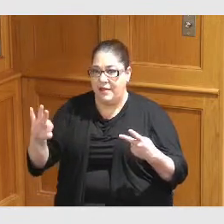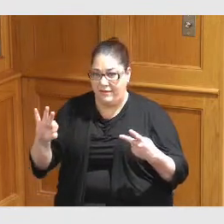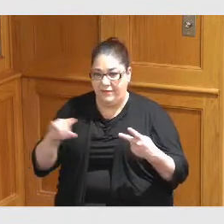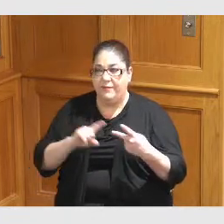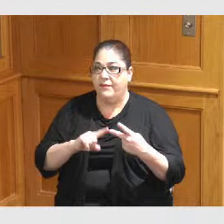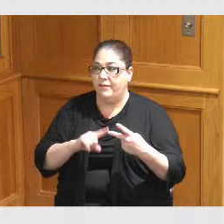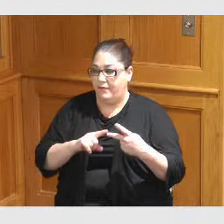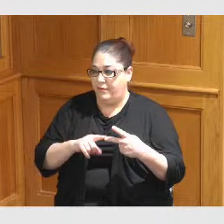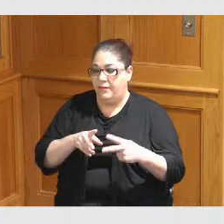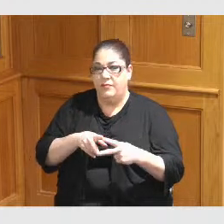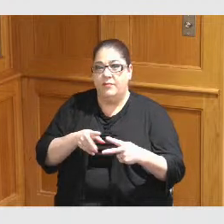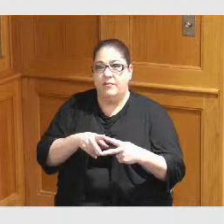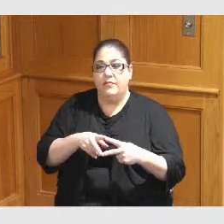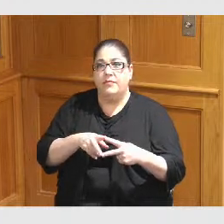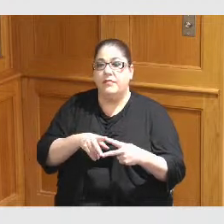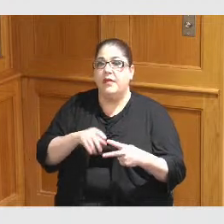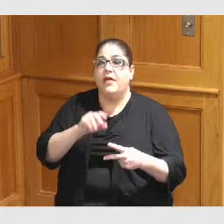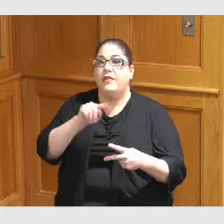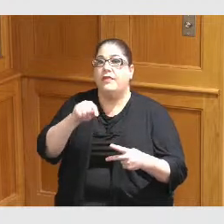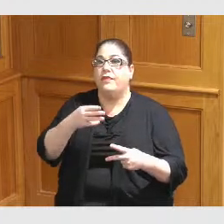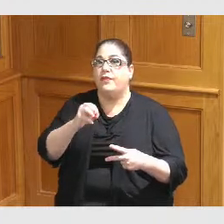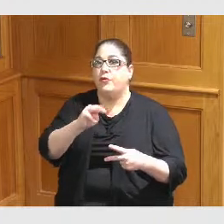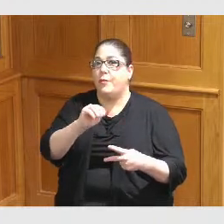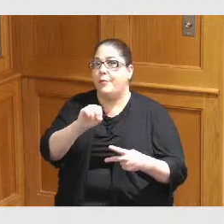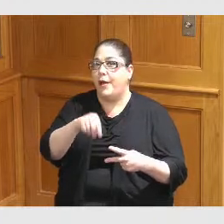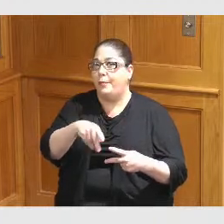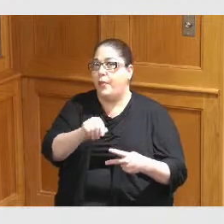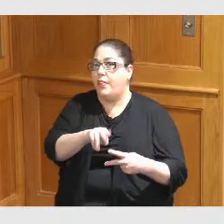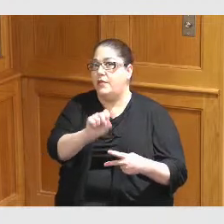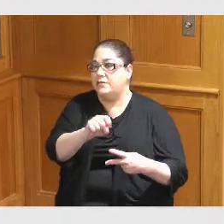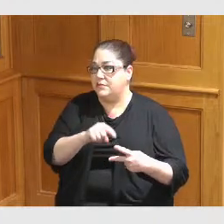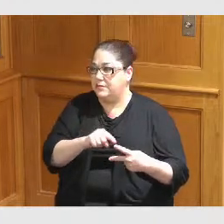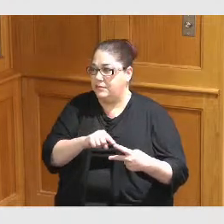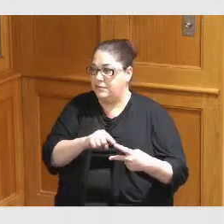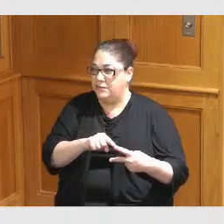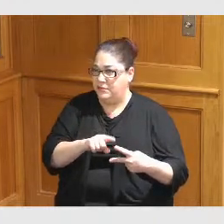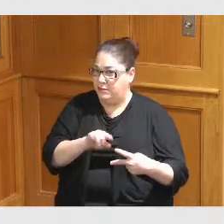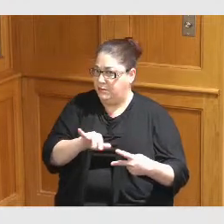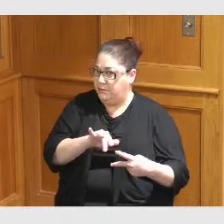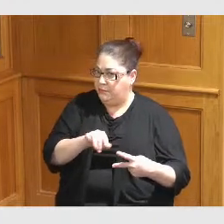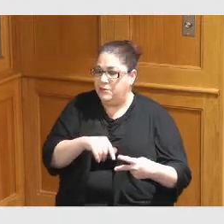Mr Agopolis talks we'll have Mayor Jonathan Stutch will come up from St. Bernard to give